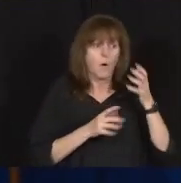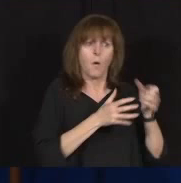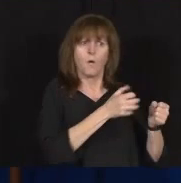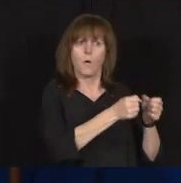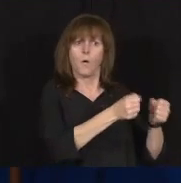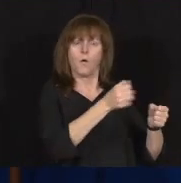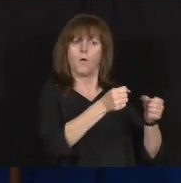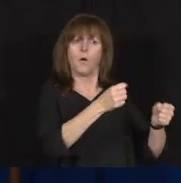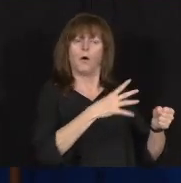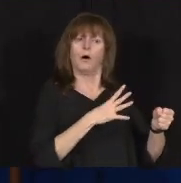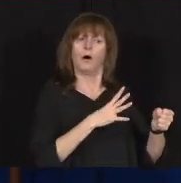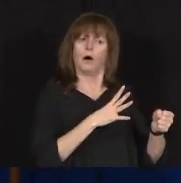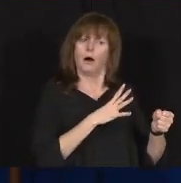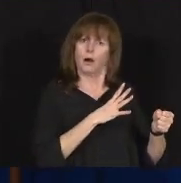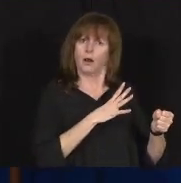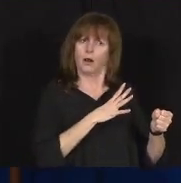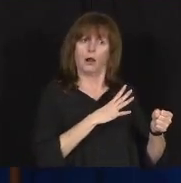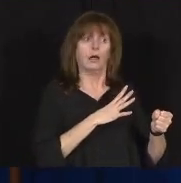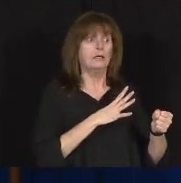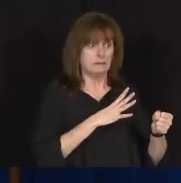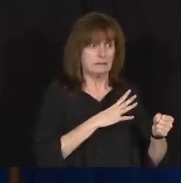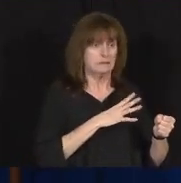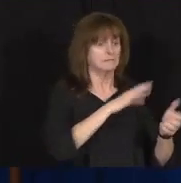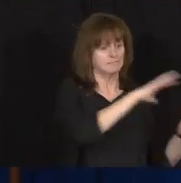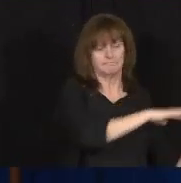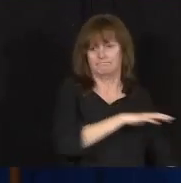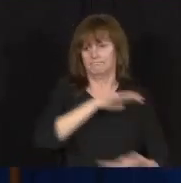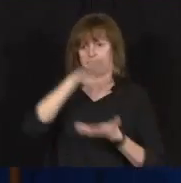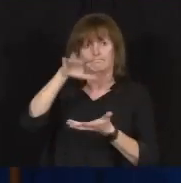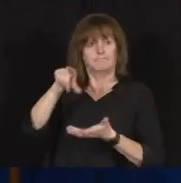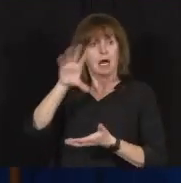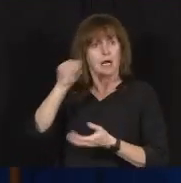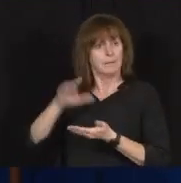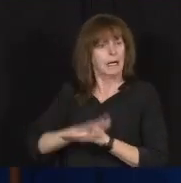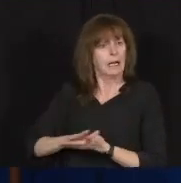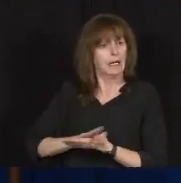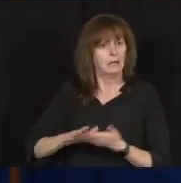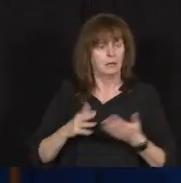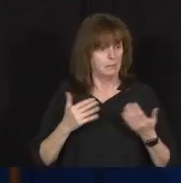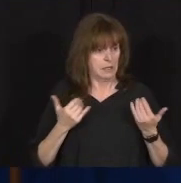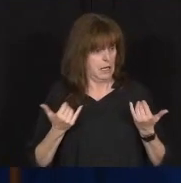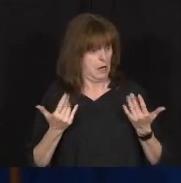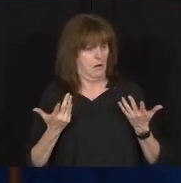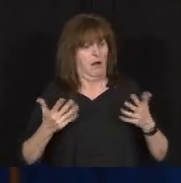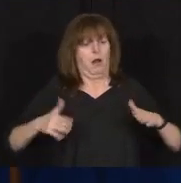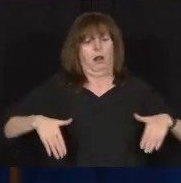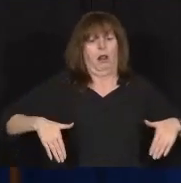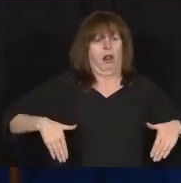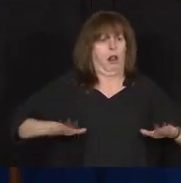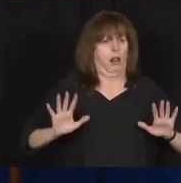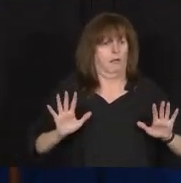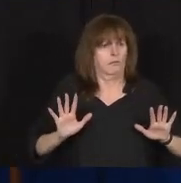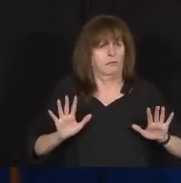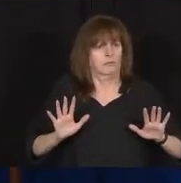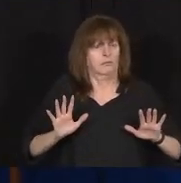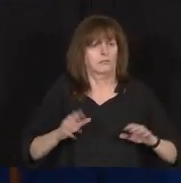it. B ut right now we are not at that point. Next question? Next question comes from --